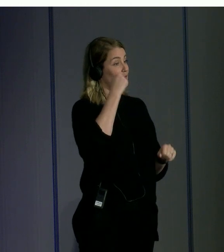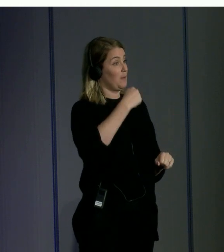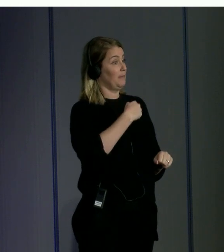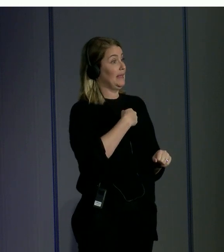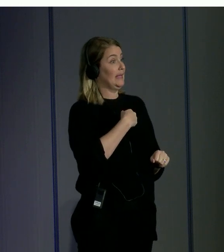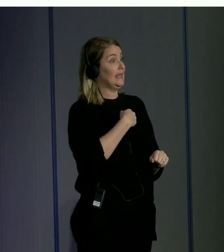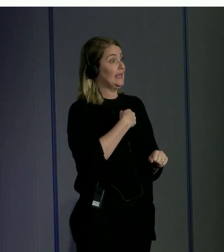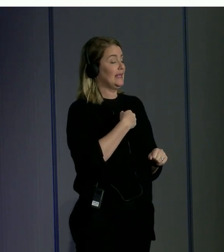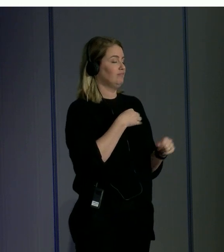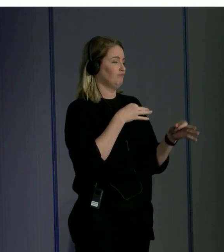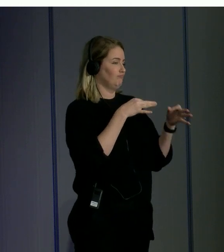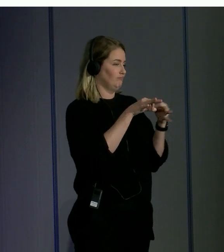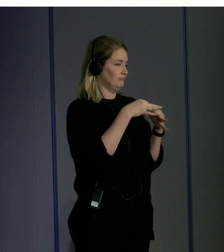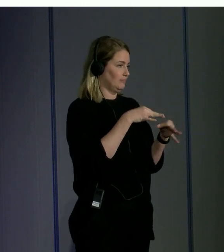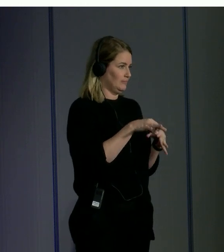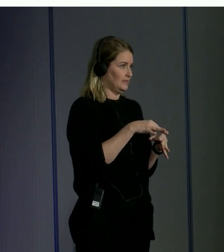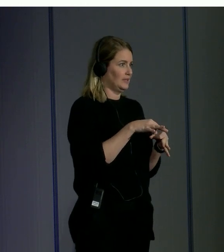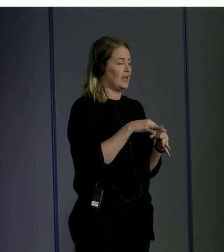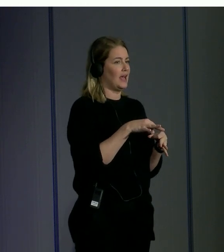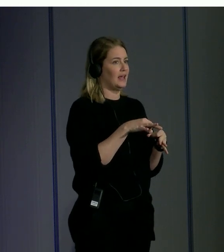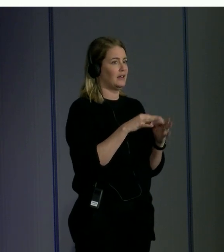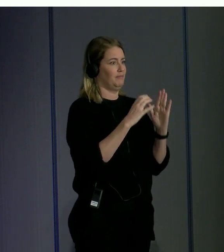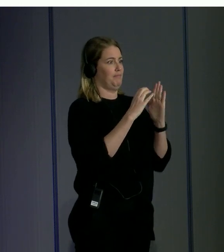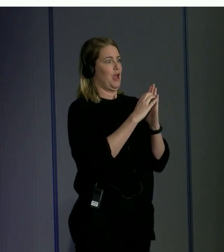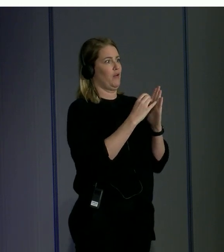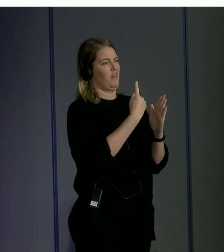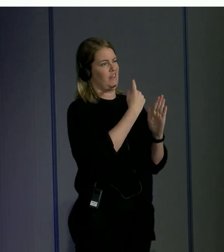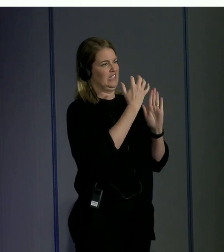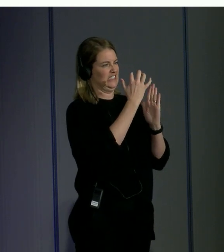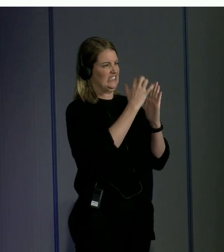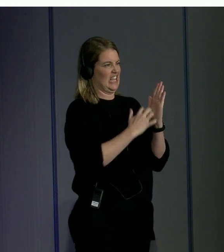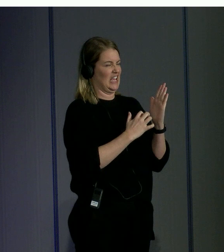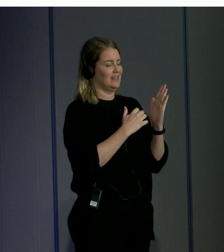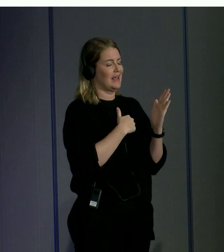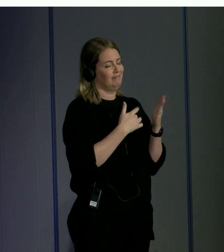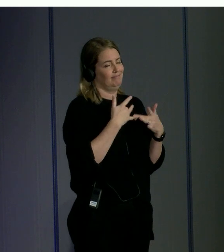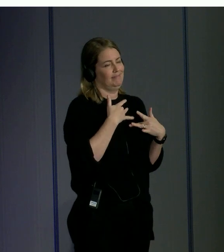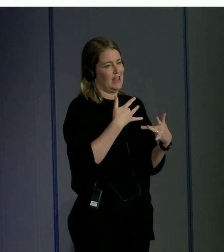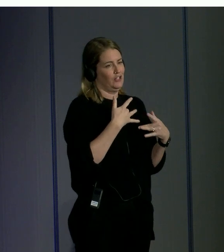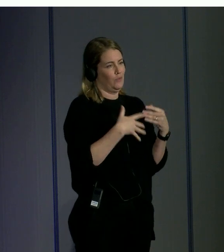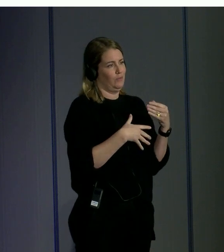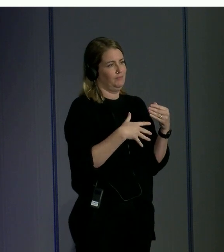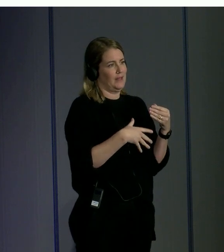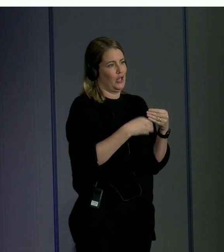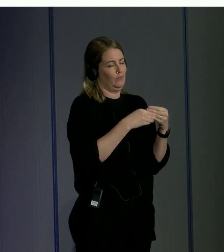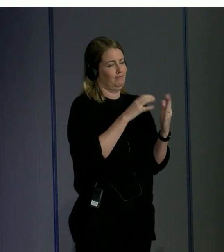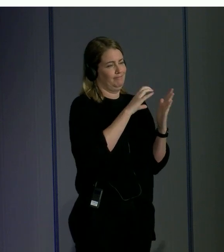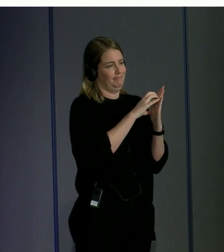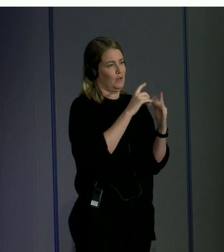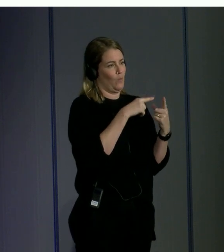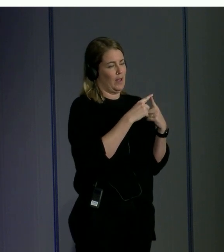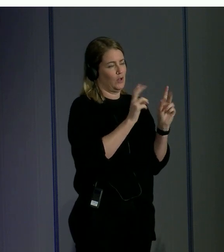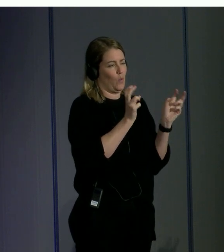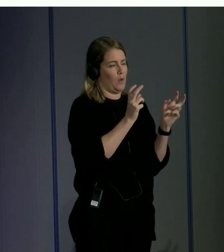And a big old paragraph of text I only usually include paragraphs of text when I'm quoting people.